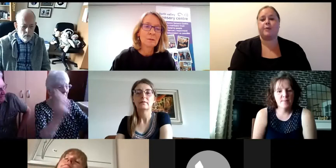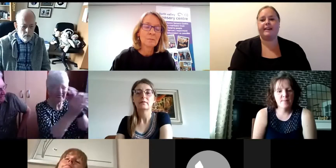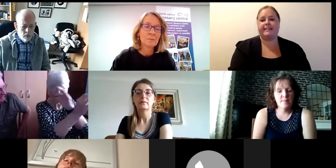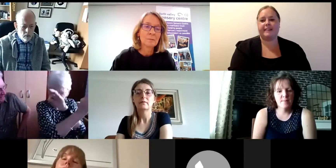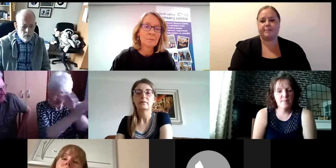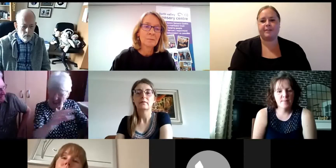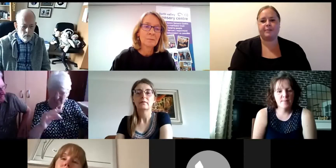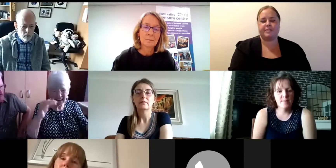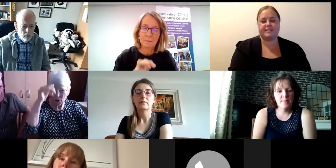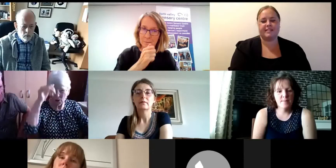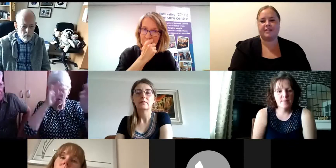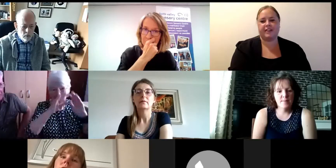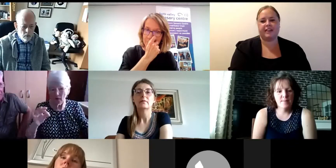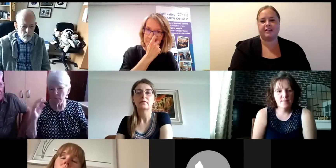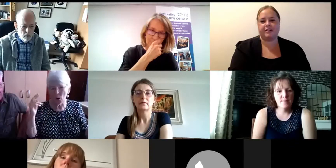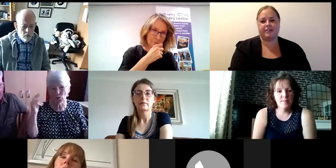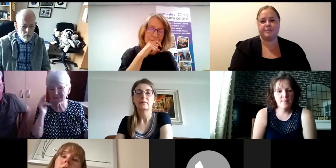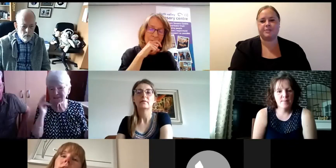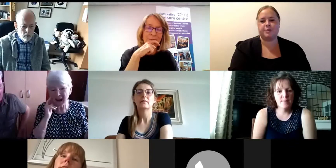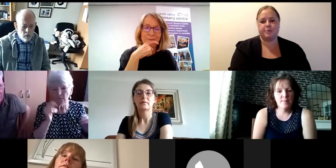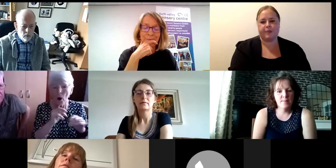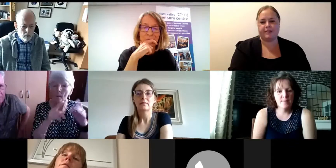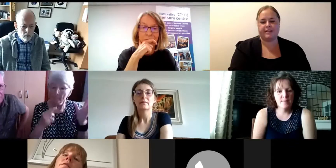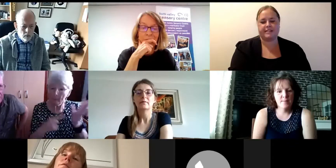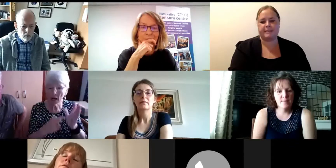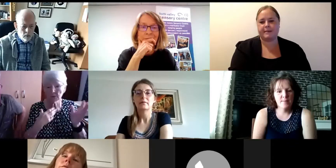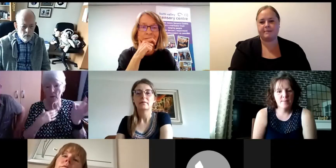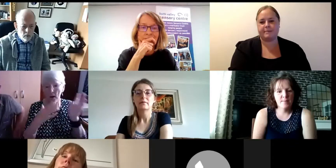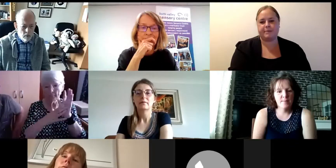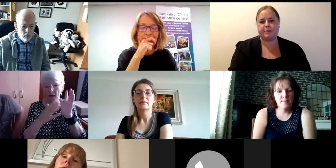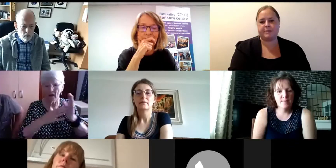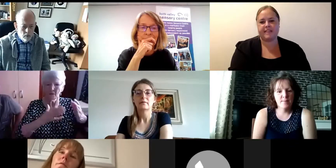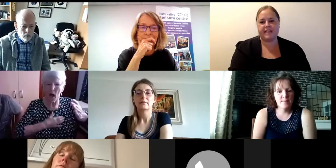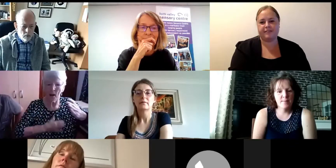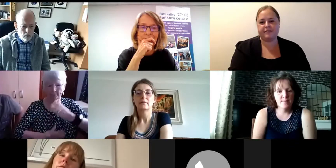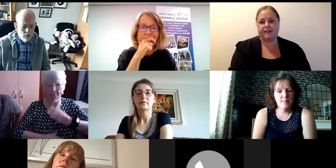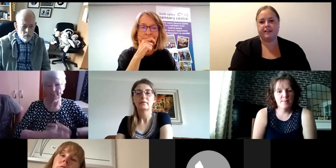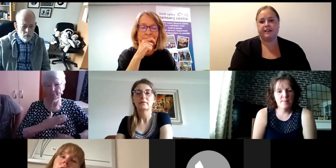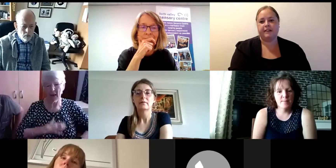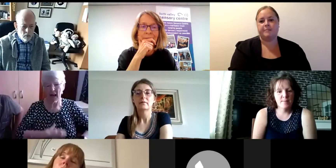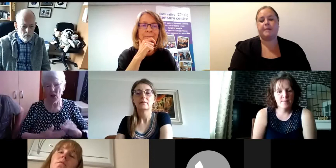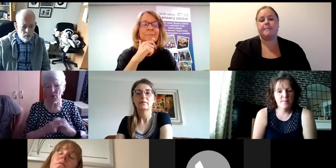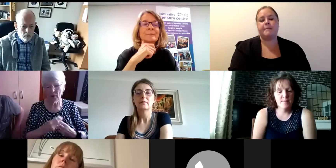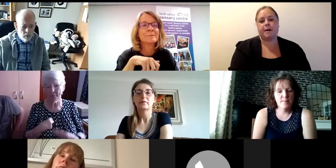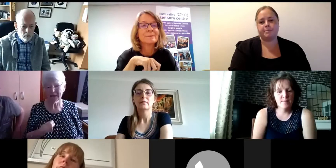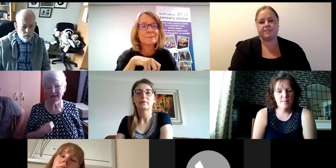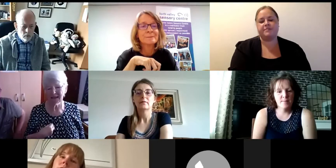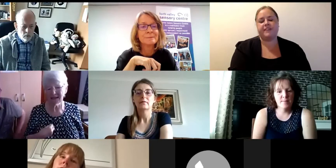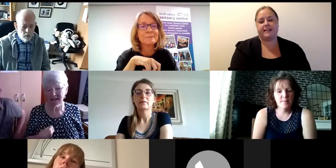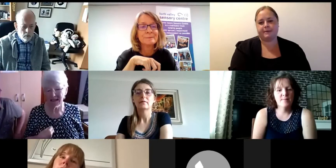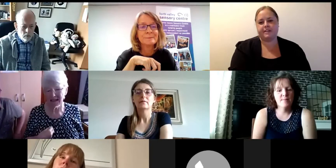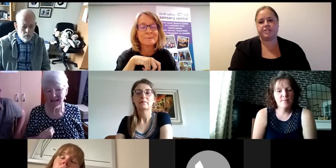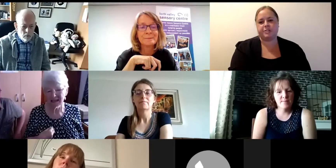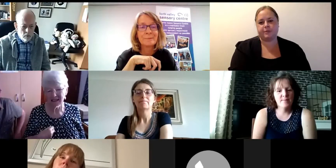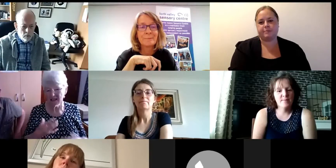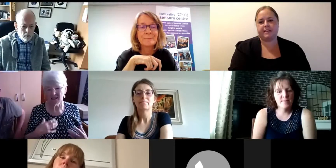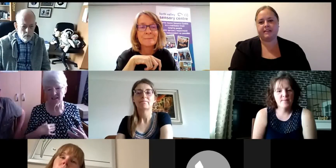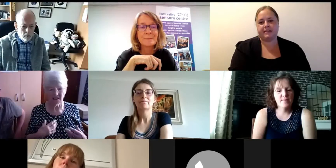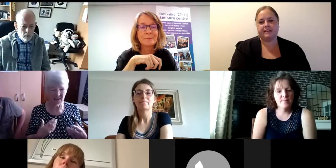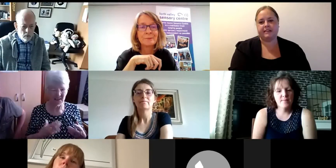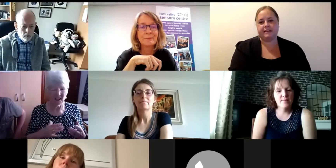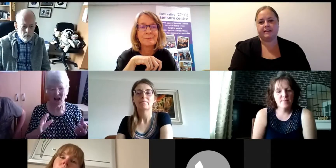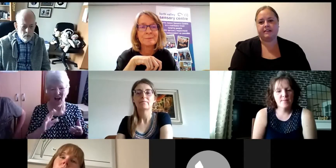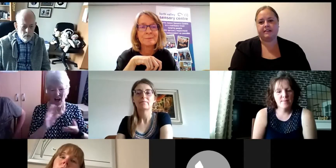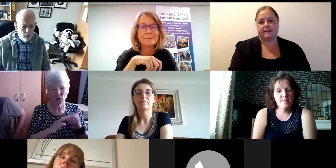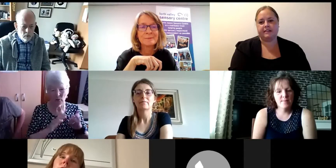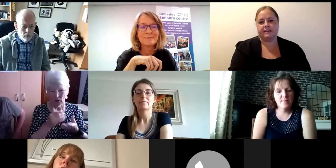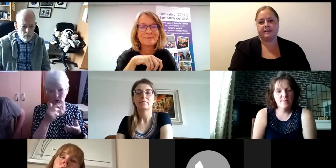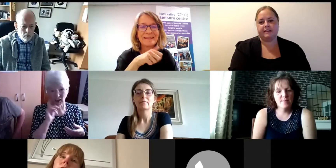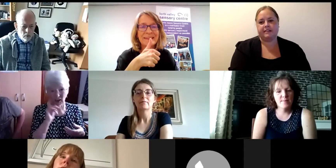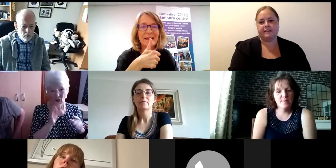But my mum was very patient with me.